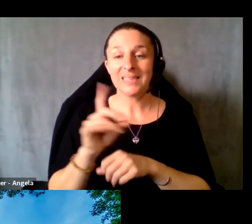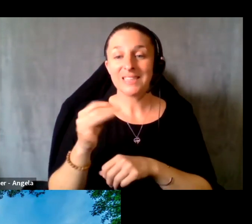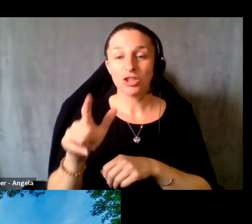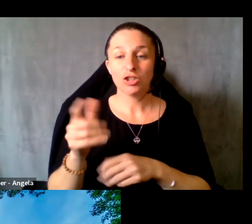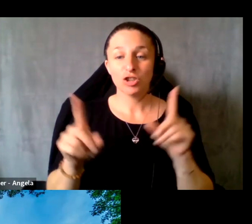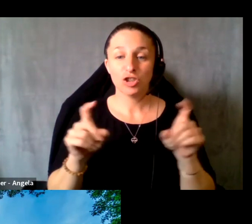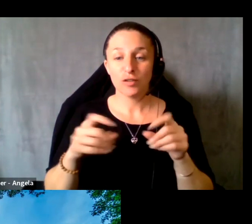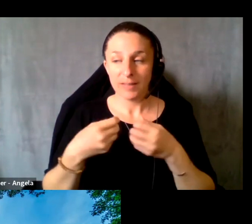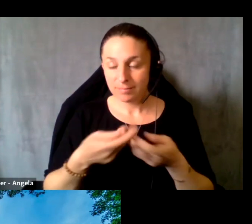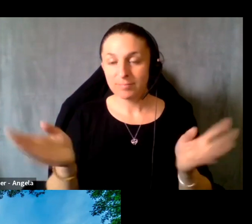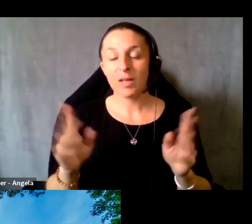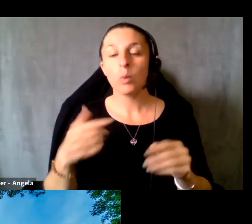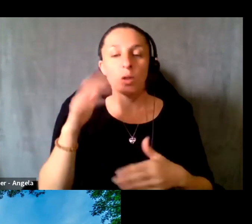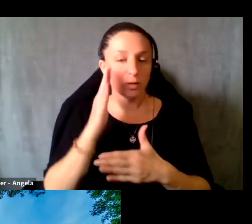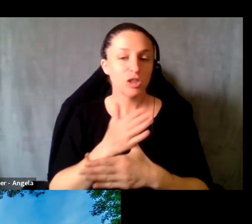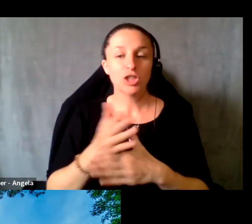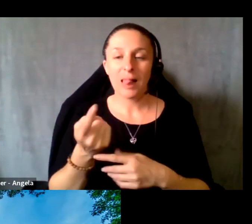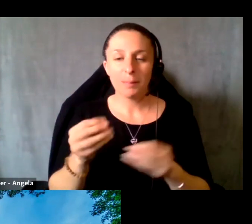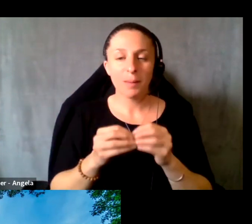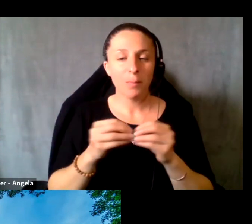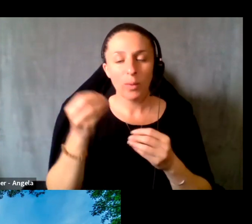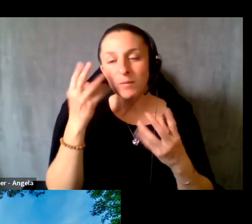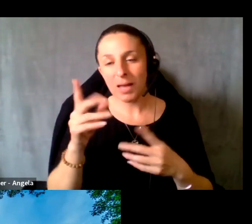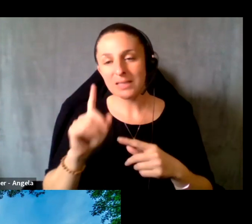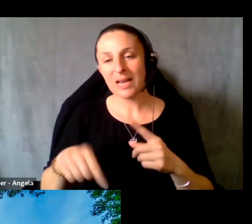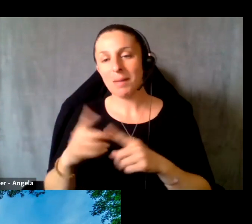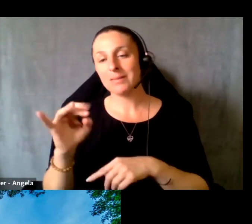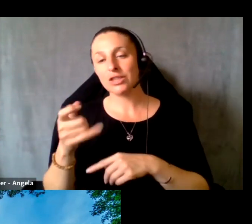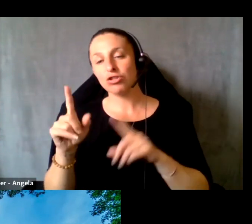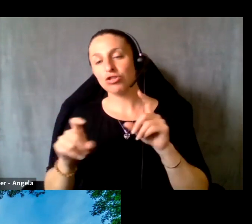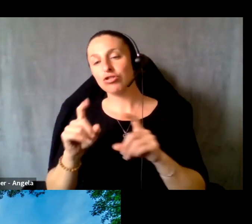bit more information about the digital equity survey at the end of this meeting, I look